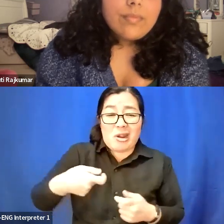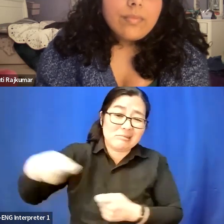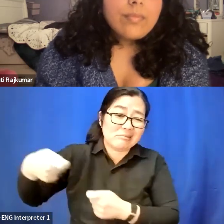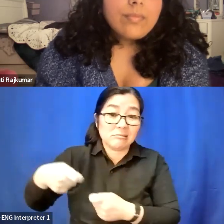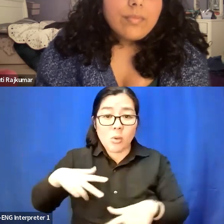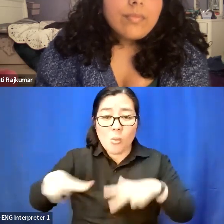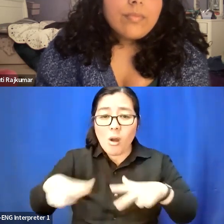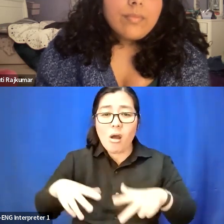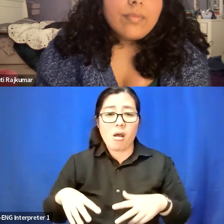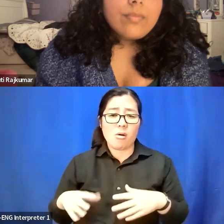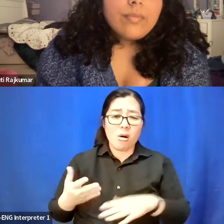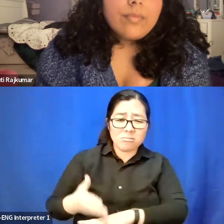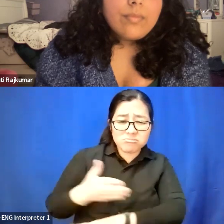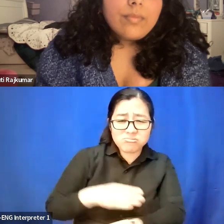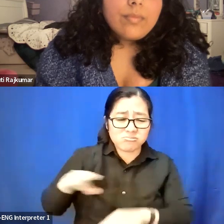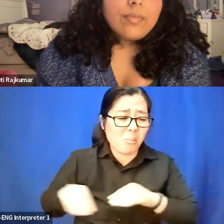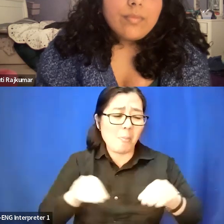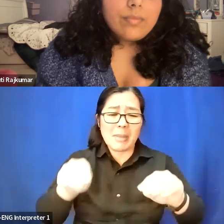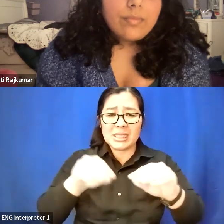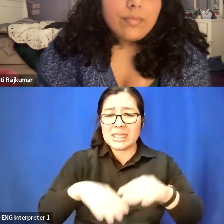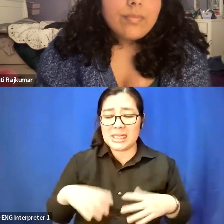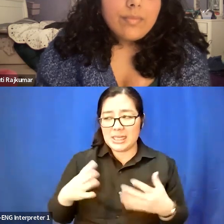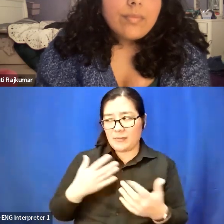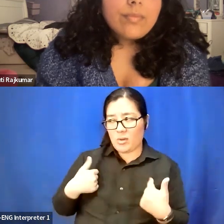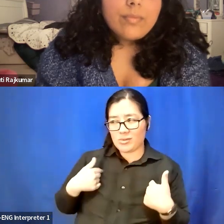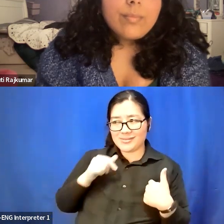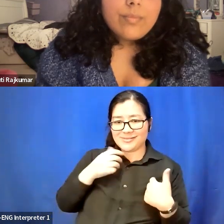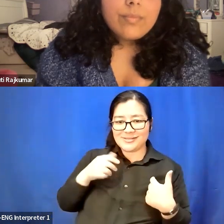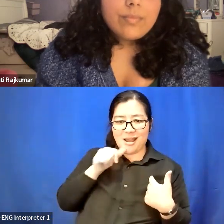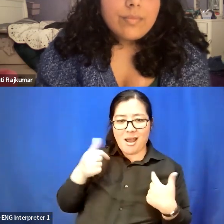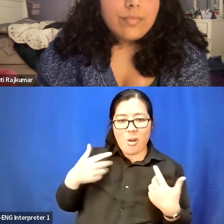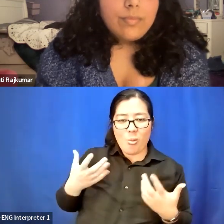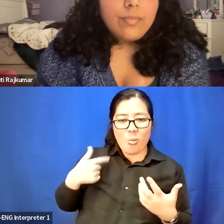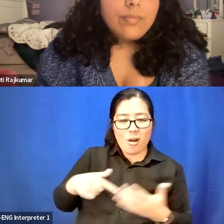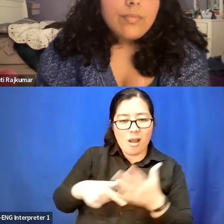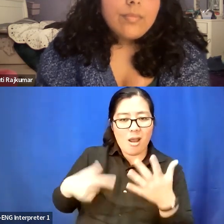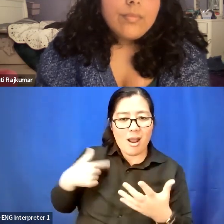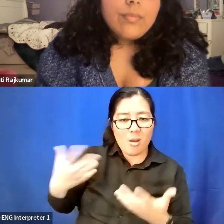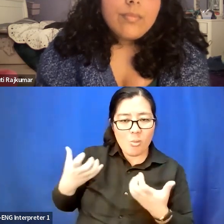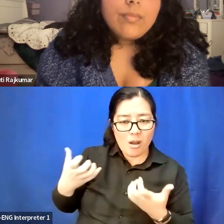mobility, even though it wasn't what I wanted, which I think is like so messed up.